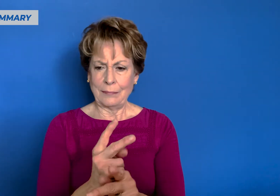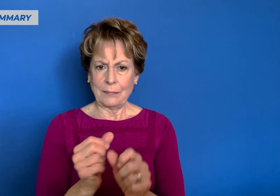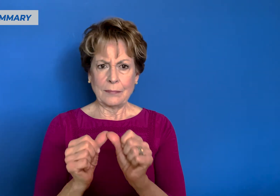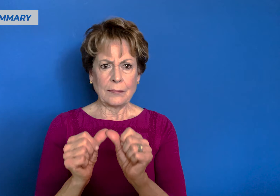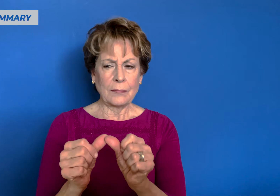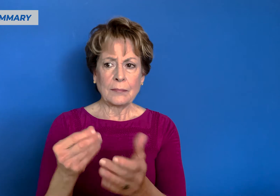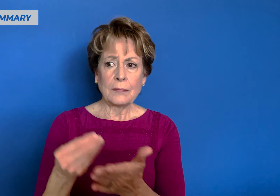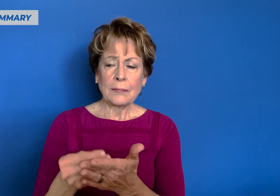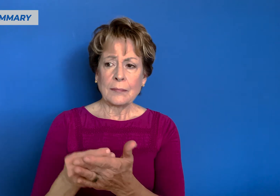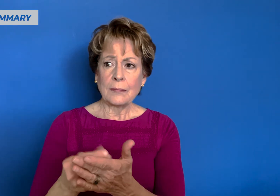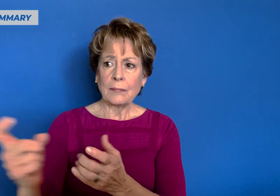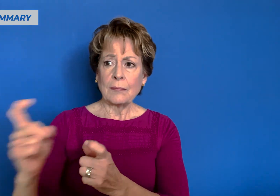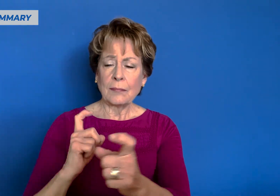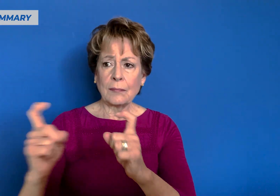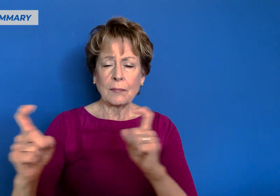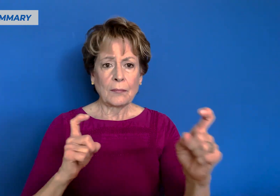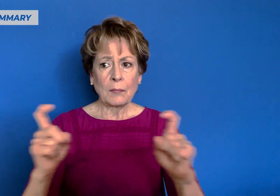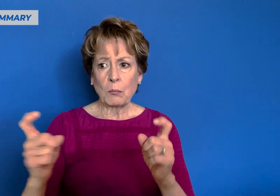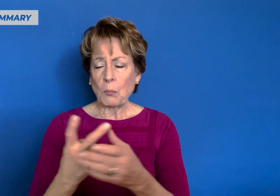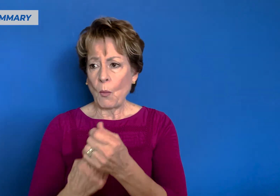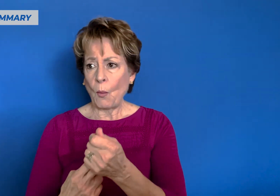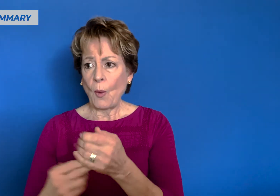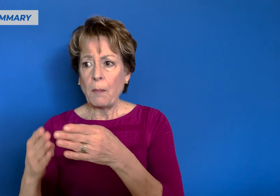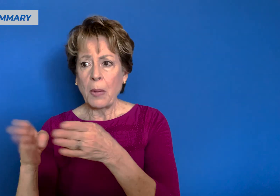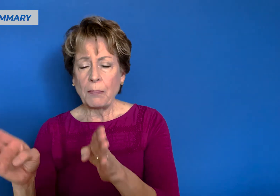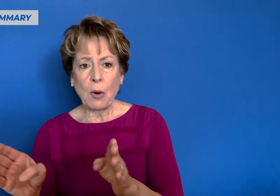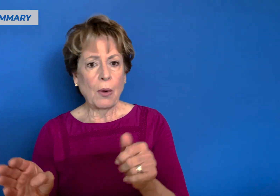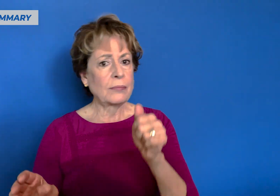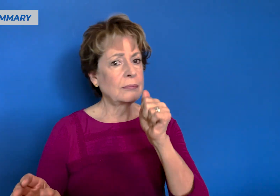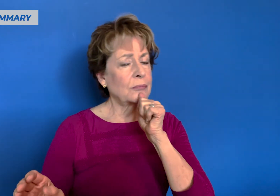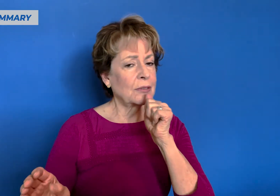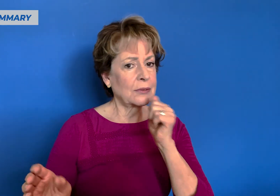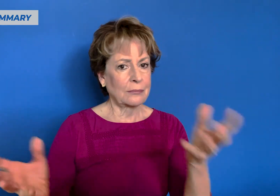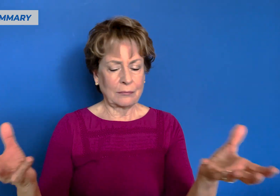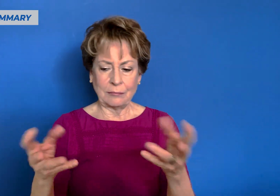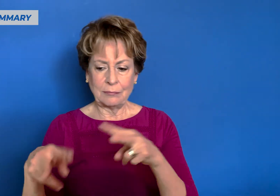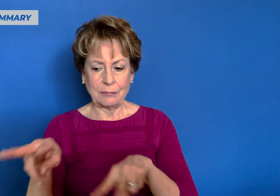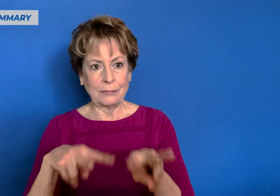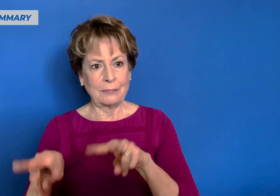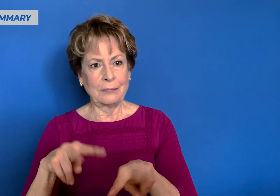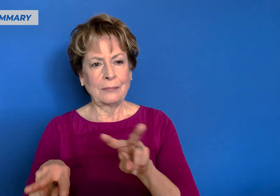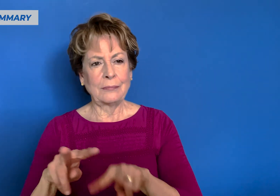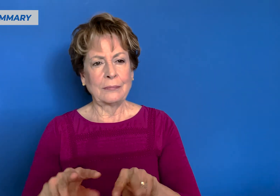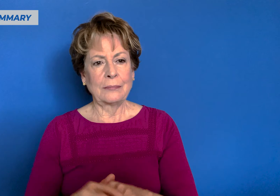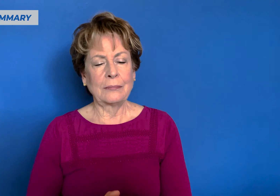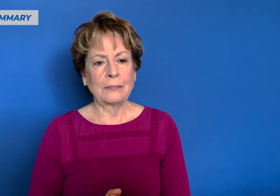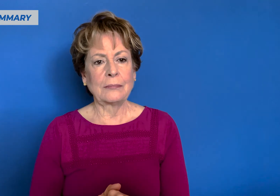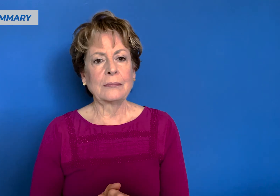Develop and maintain funding sources from both private and public sources.